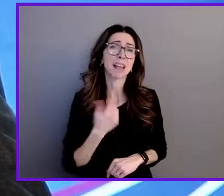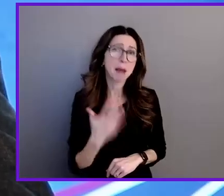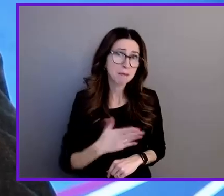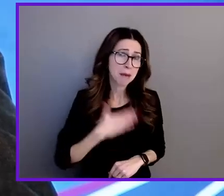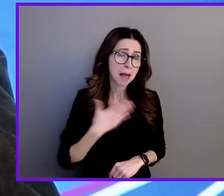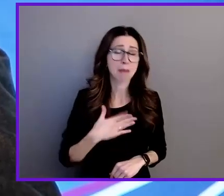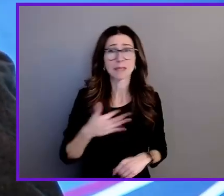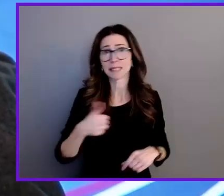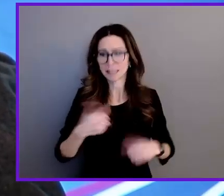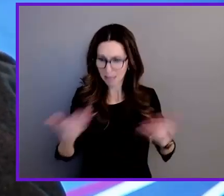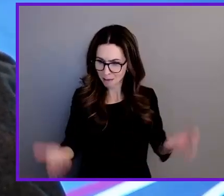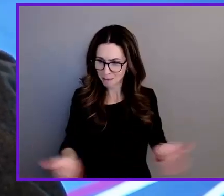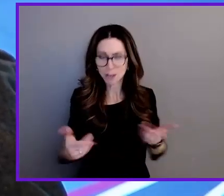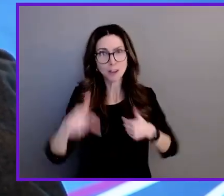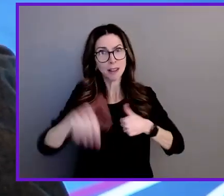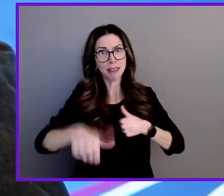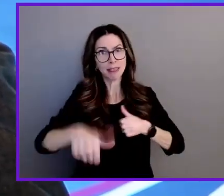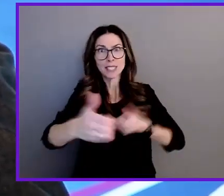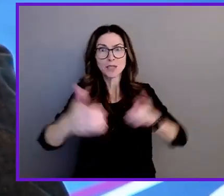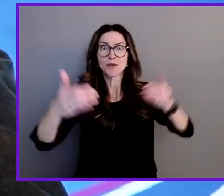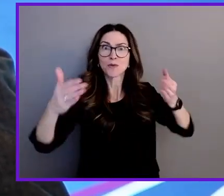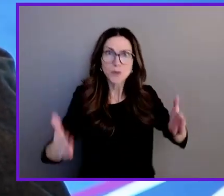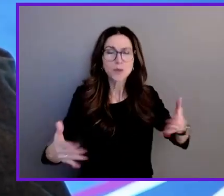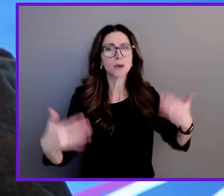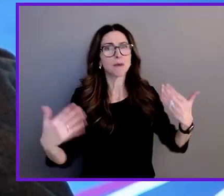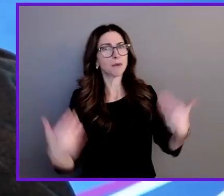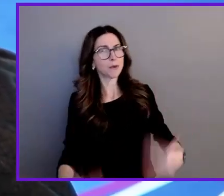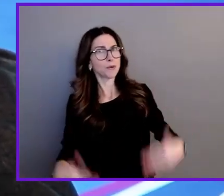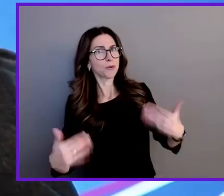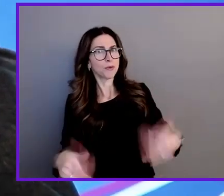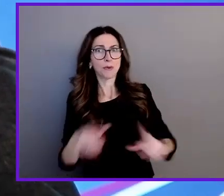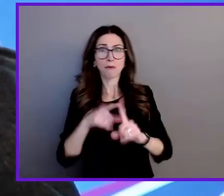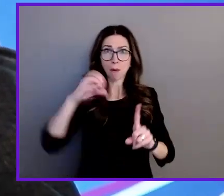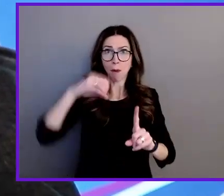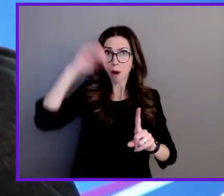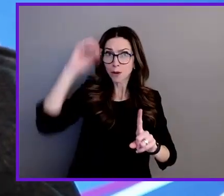from the Canada Council for the Arts in Ottawa Annual Public Meeting. As Chair of the Canada Council